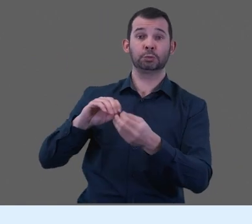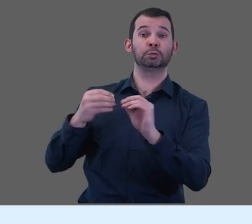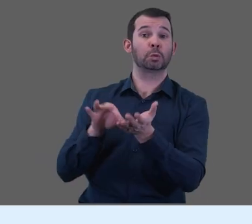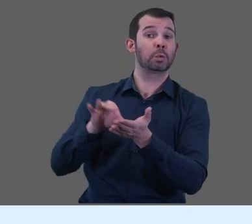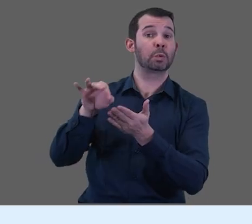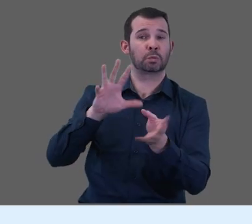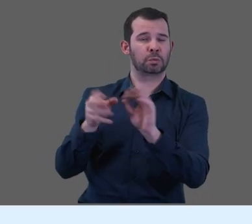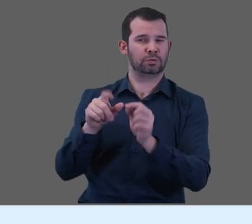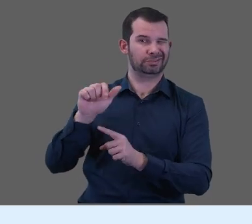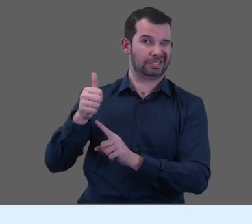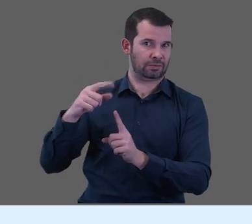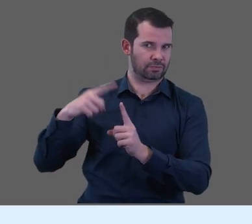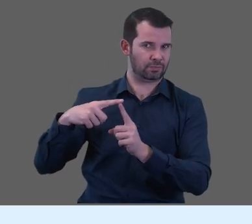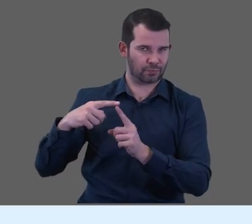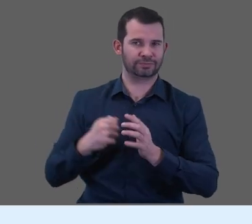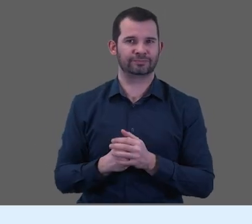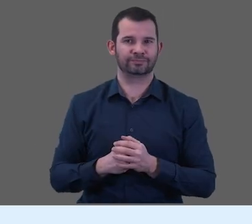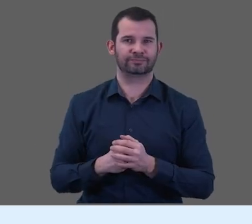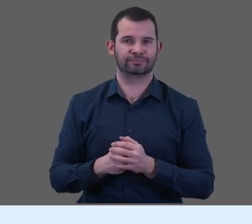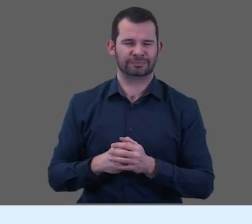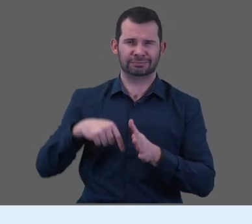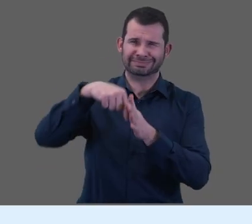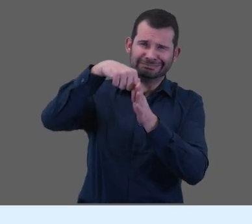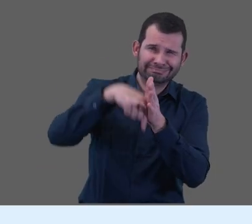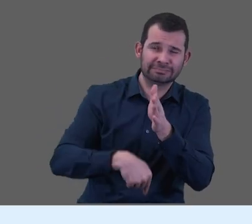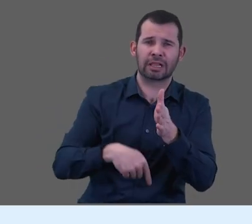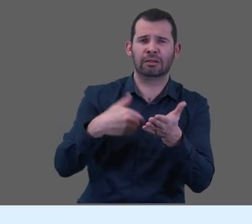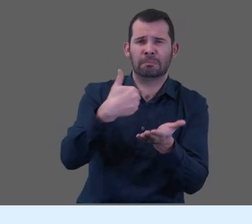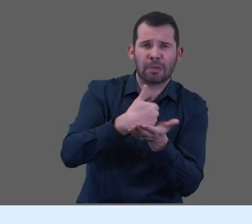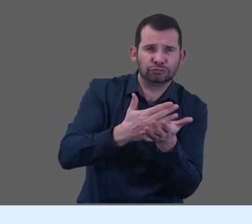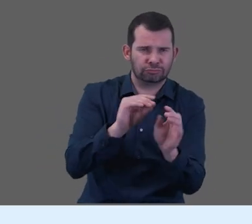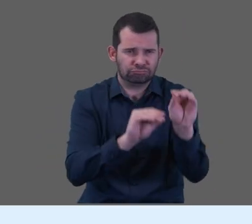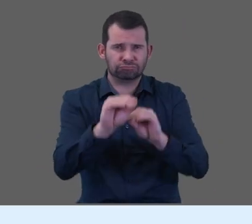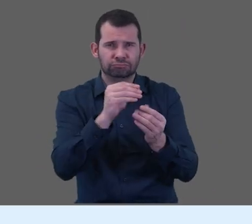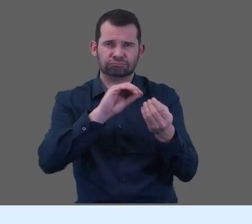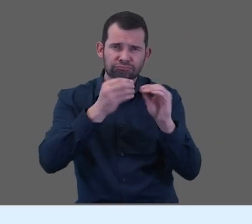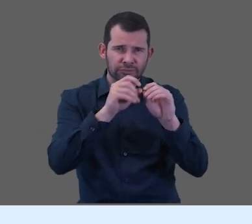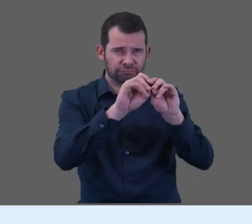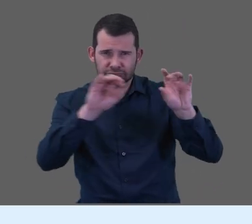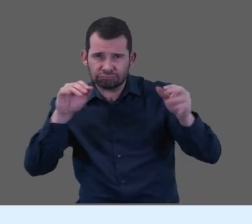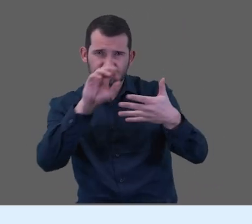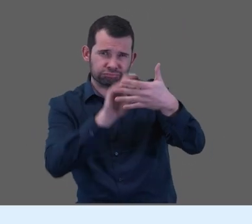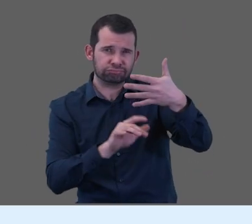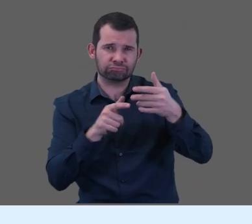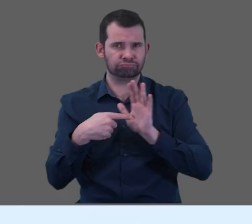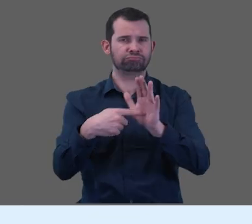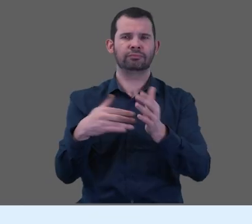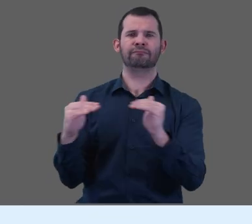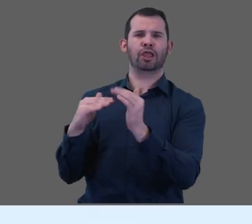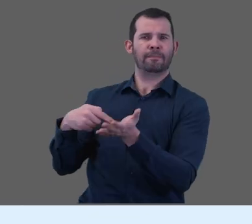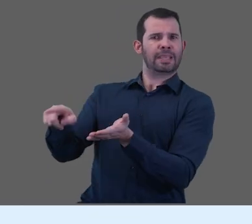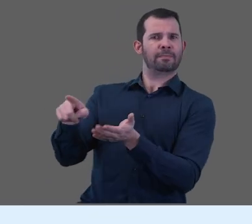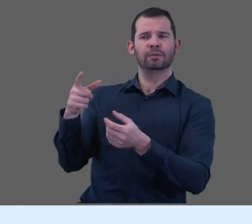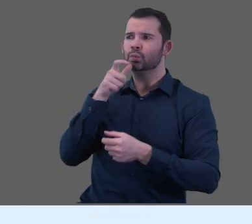This is scored out of 10 points. A detailed budget that demonstrates fair payment of participants